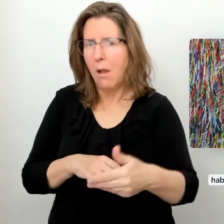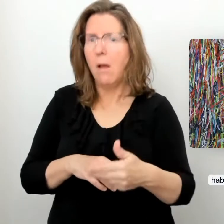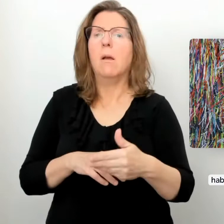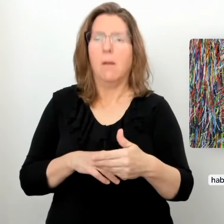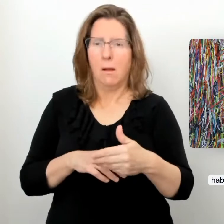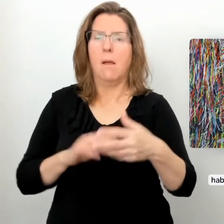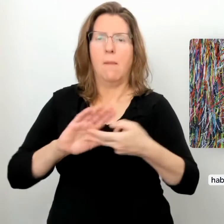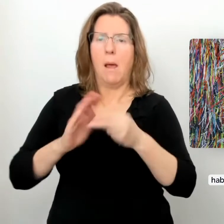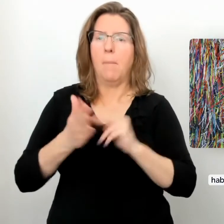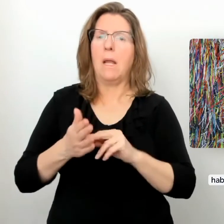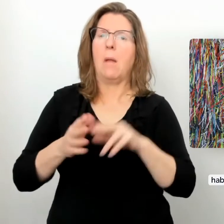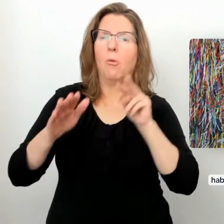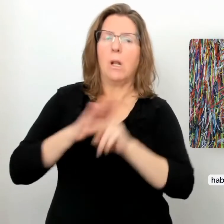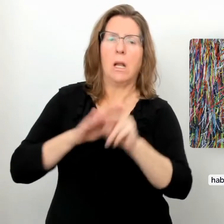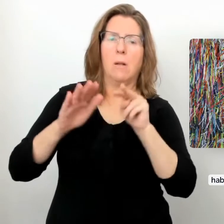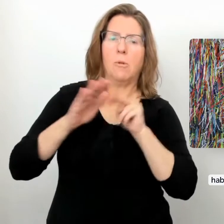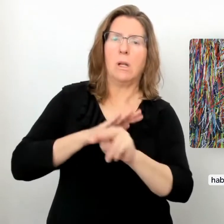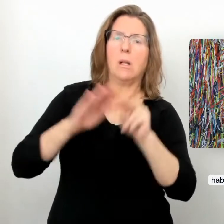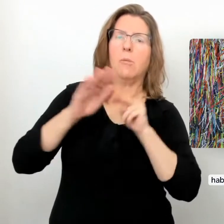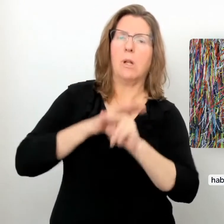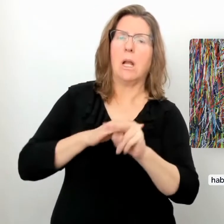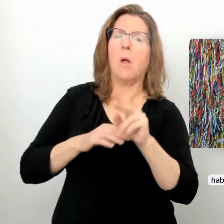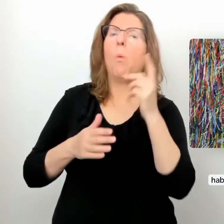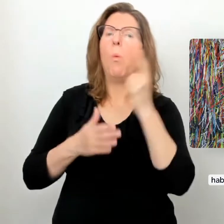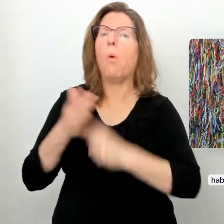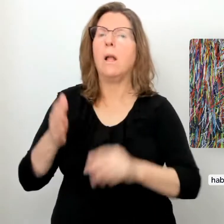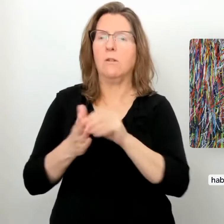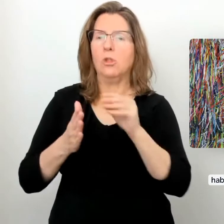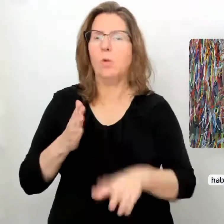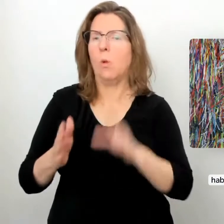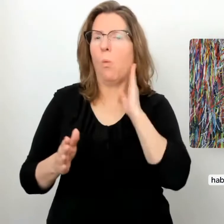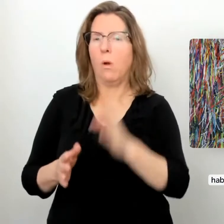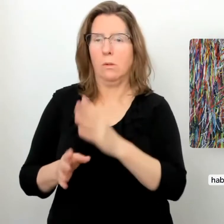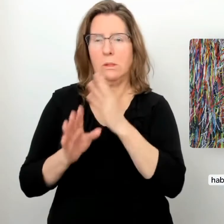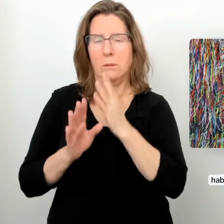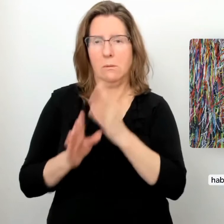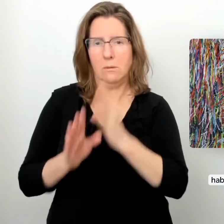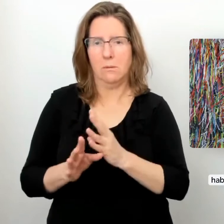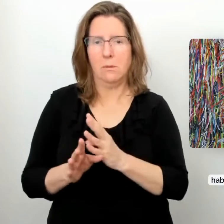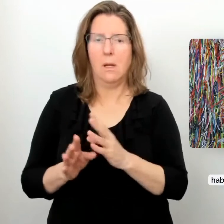This enables it to improve its prediction algorithms.